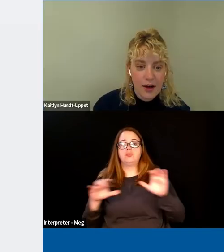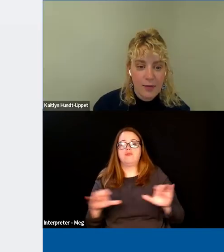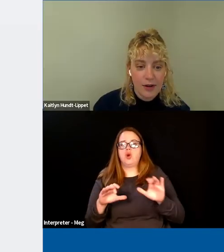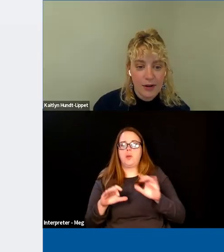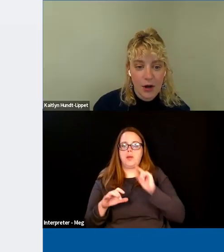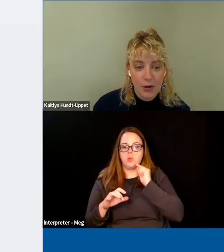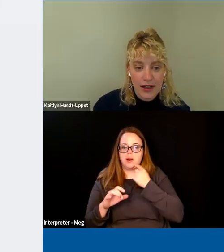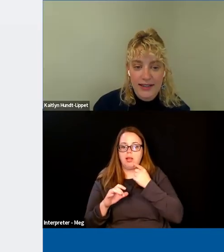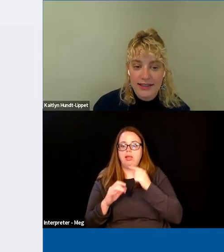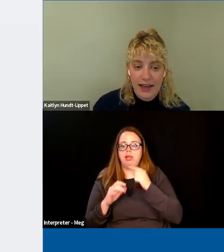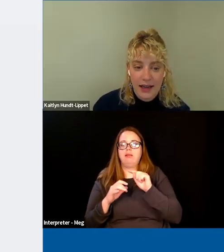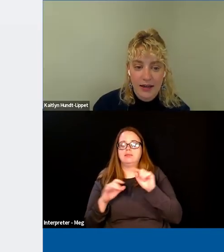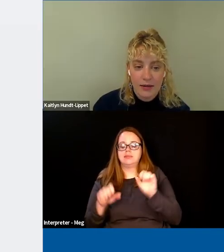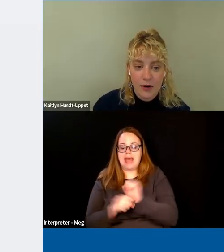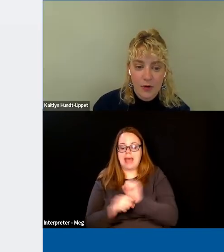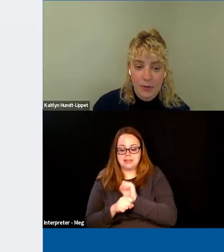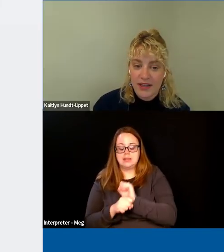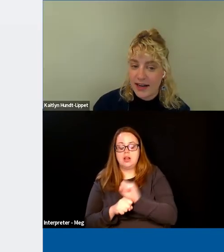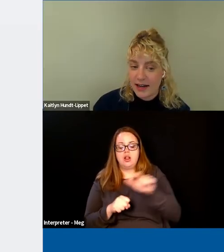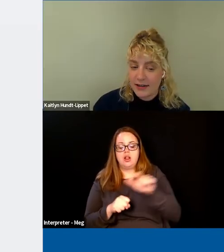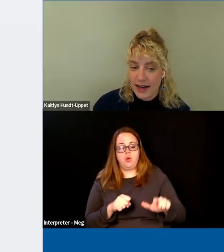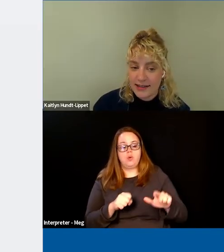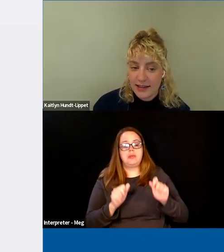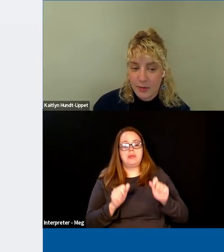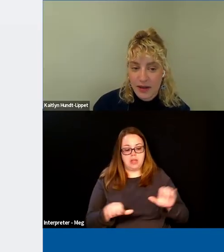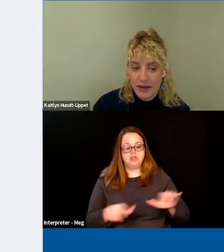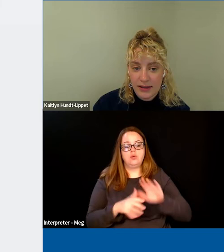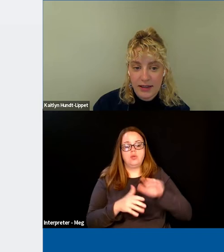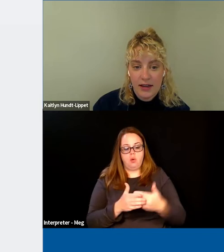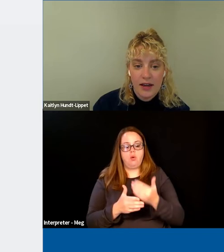Low is can perform the entire task independently,